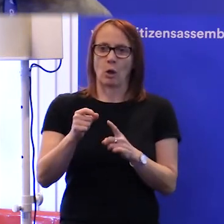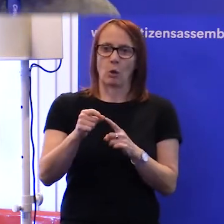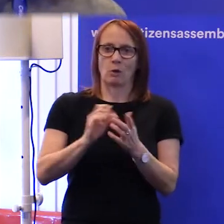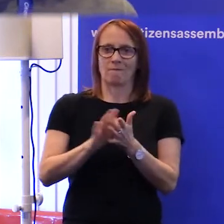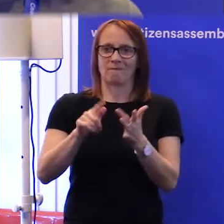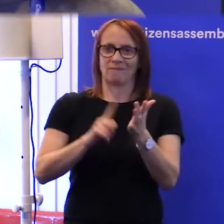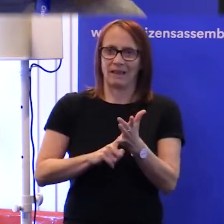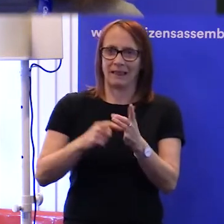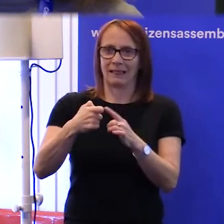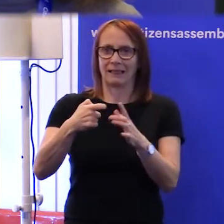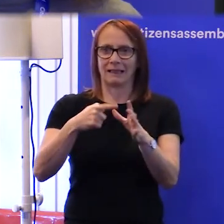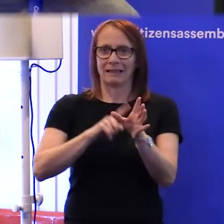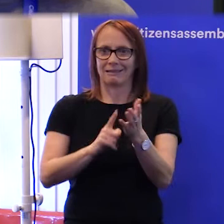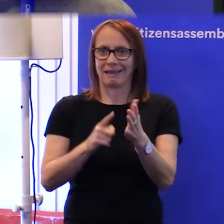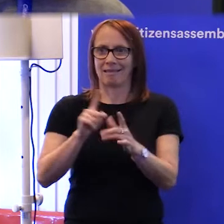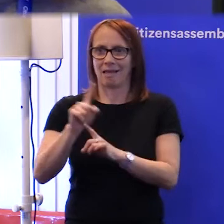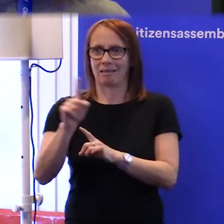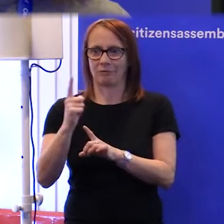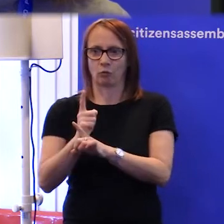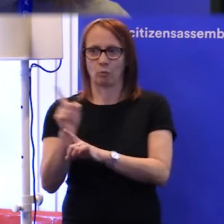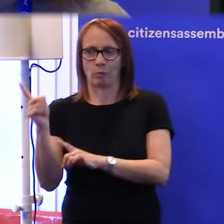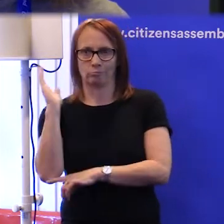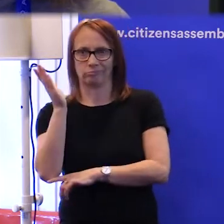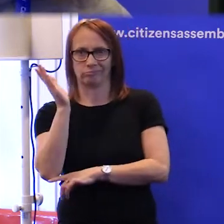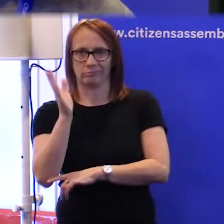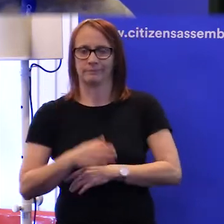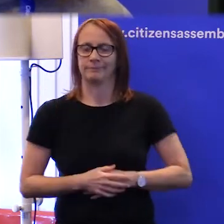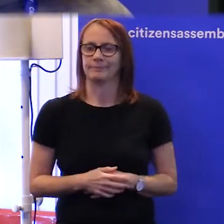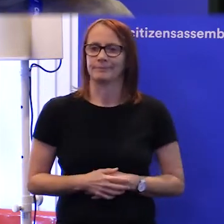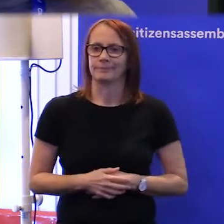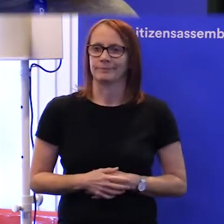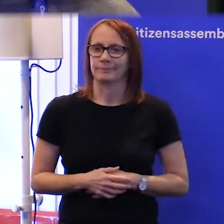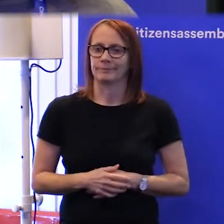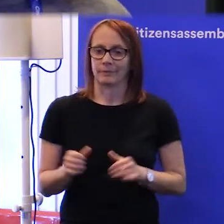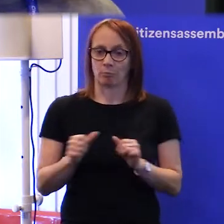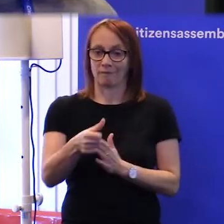presenting and some evidential pieces for us so very briefly the running order